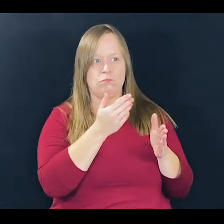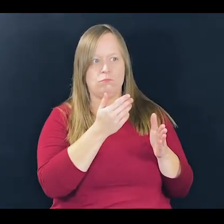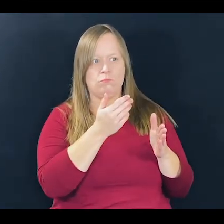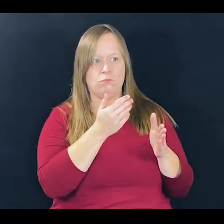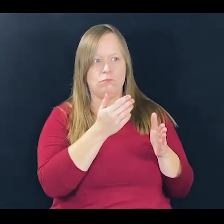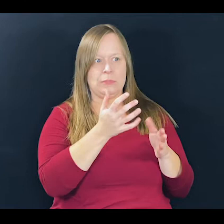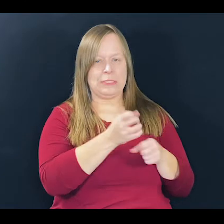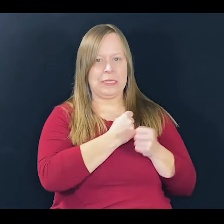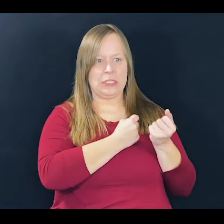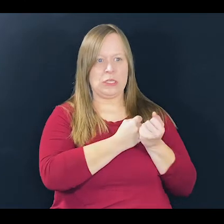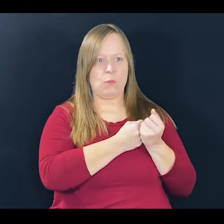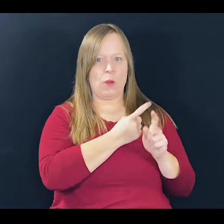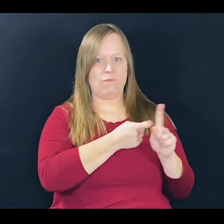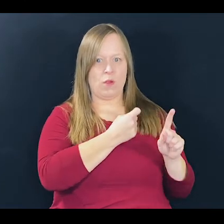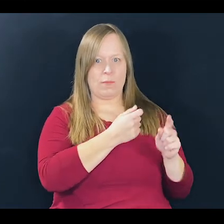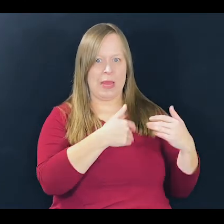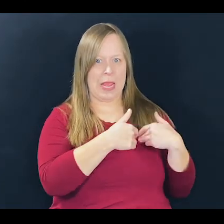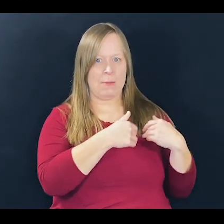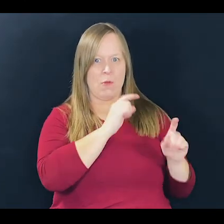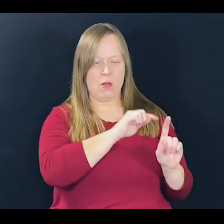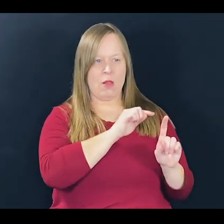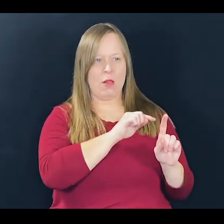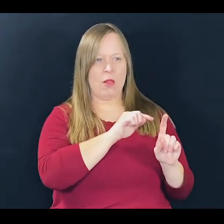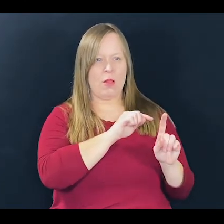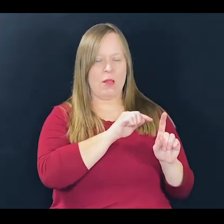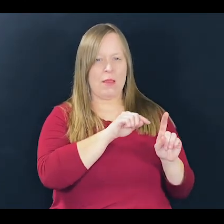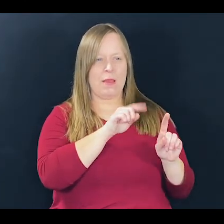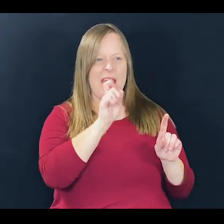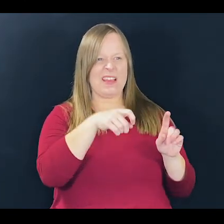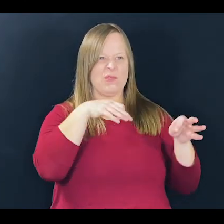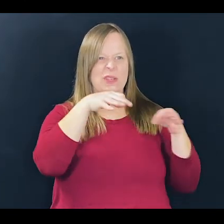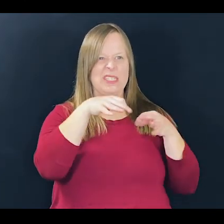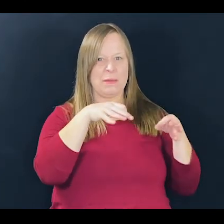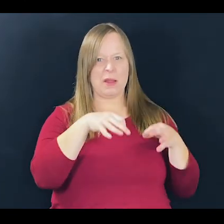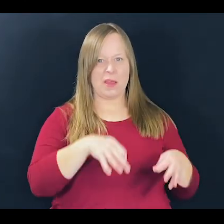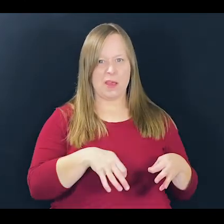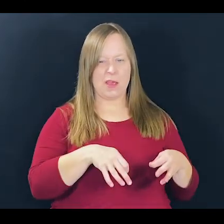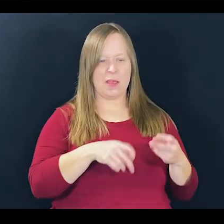receiving supports from the service animal has to explain what their